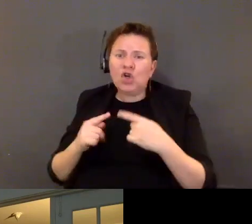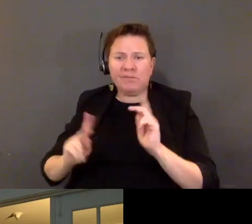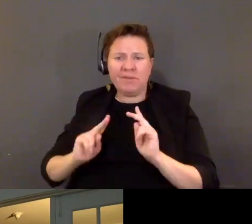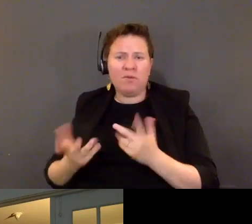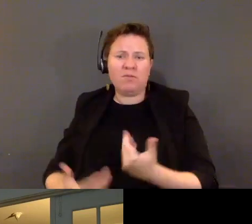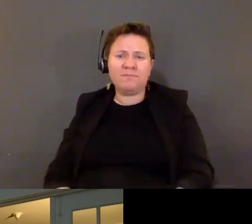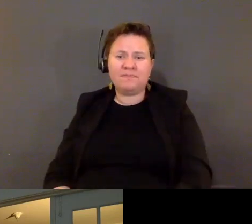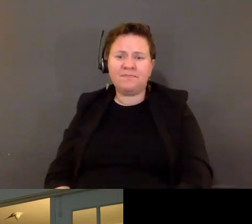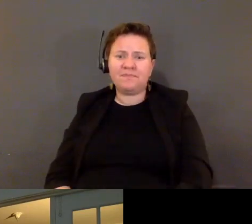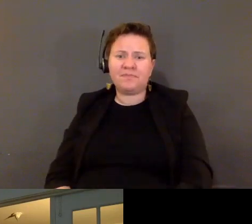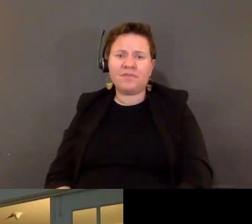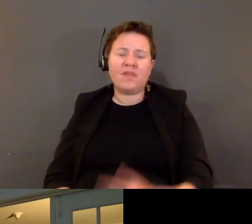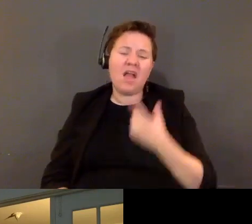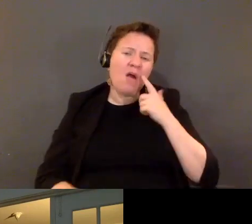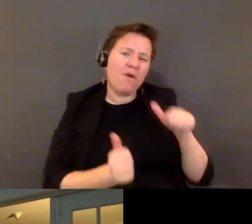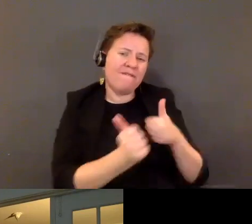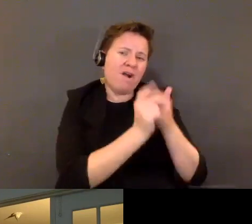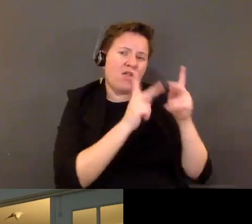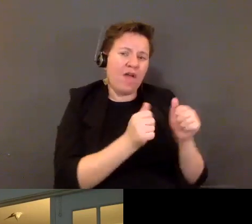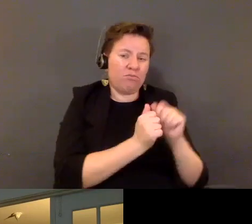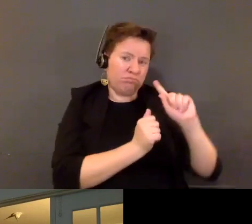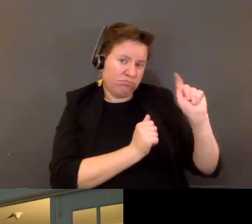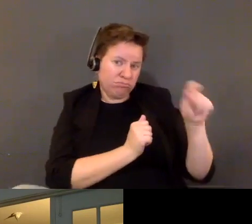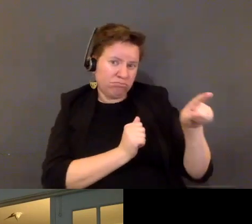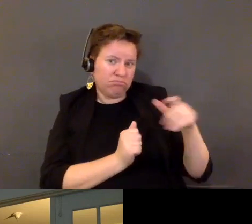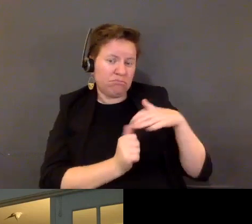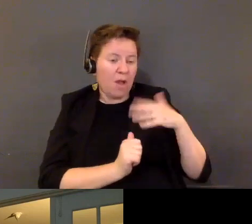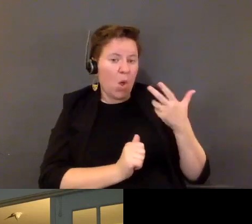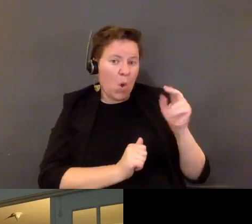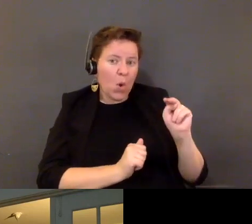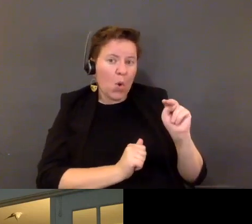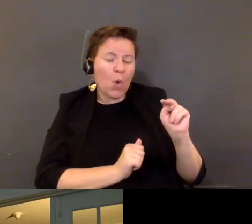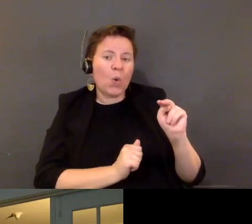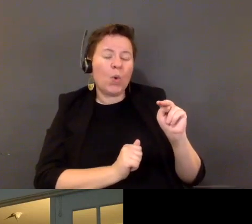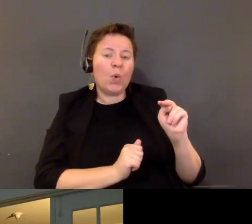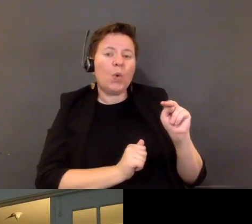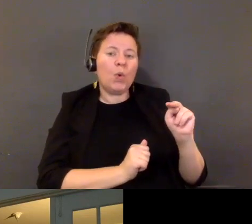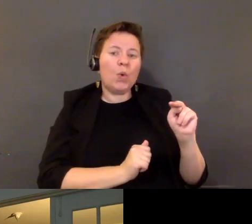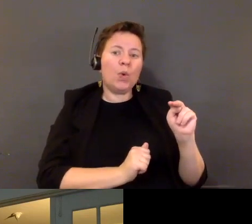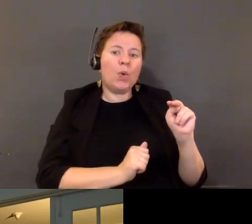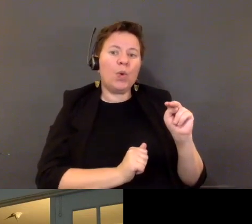i would follow that question with a question of my own which is uh what was the most surprising